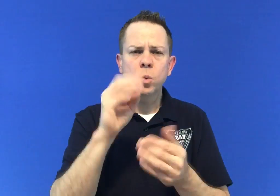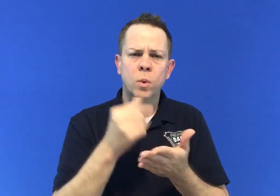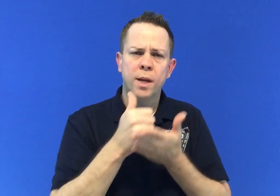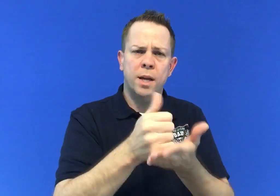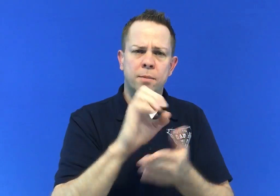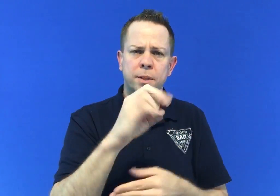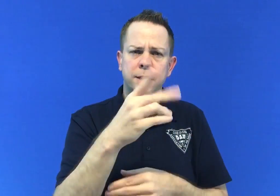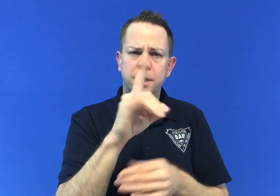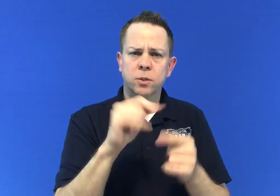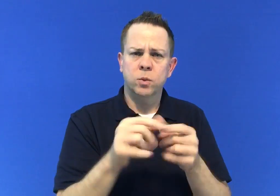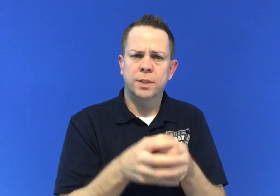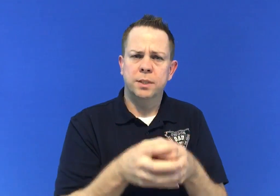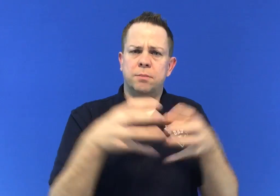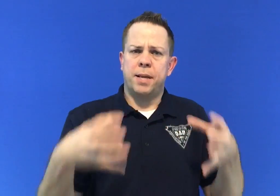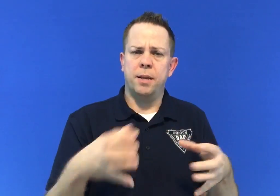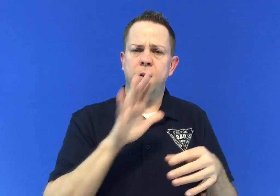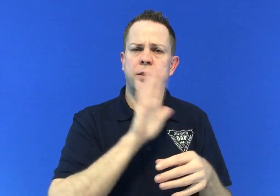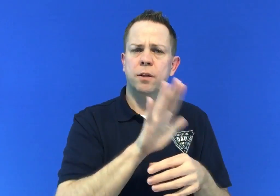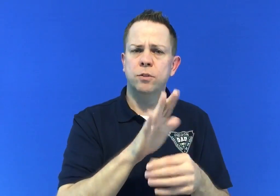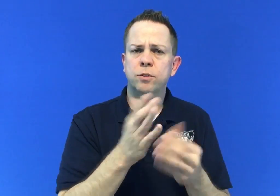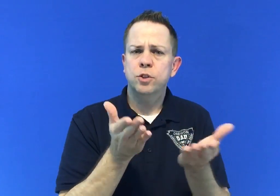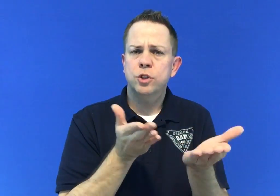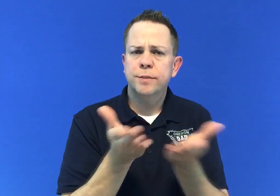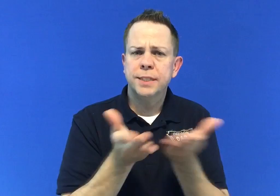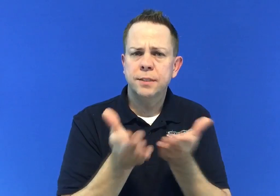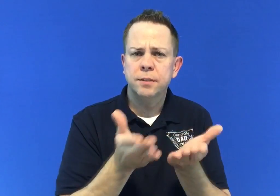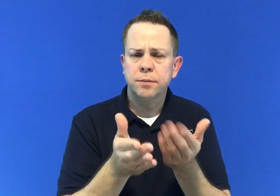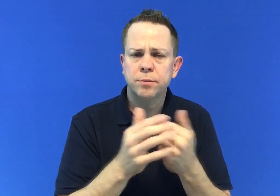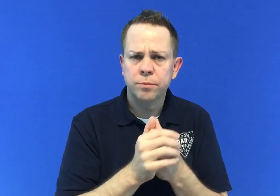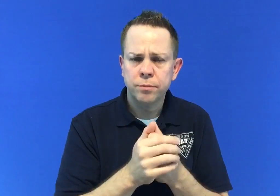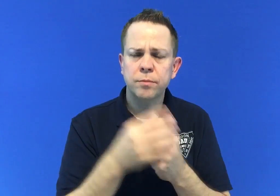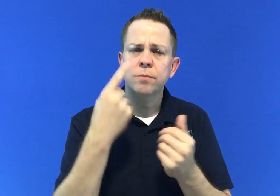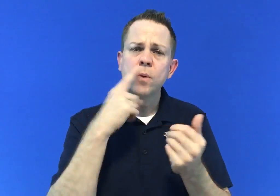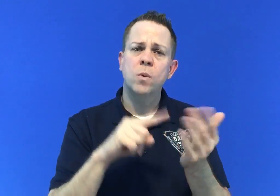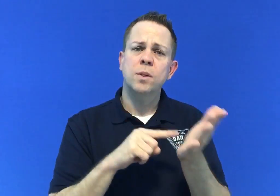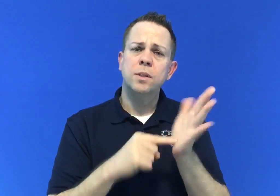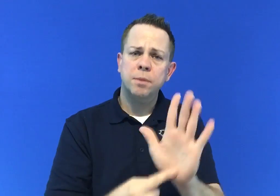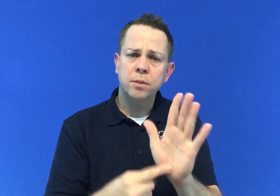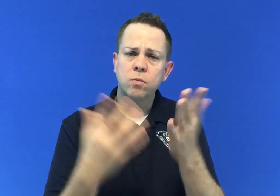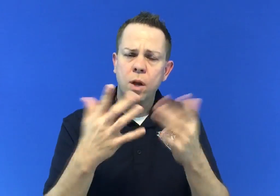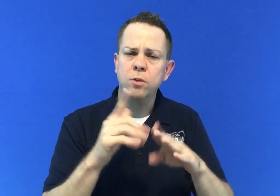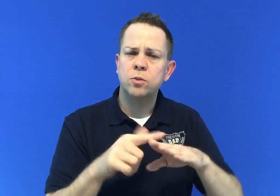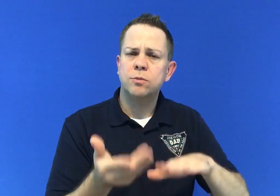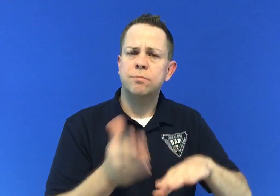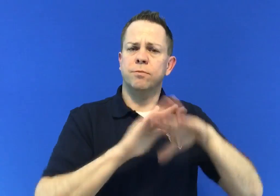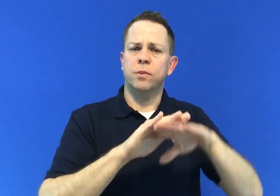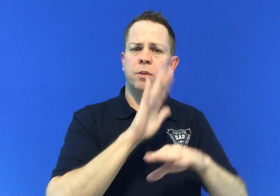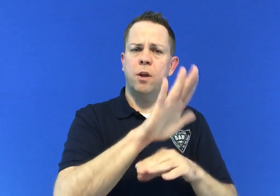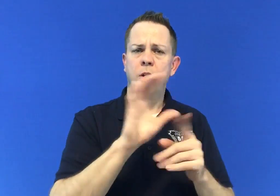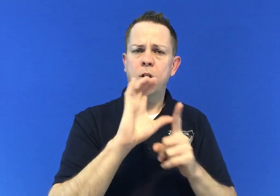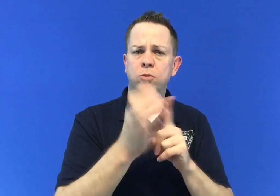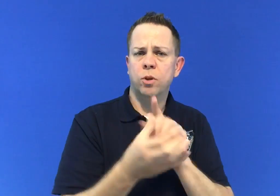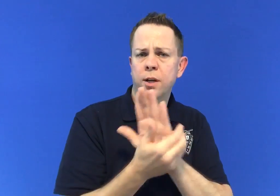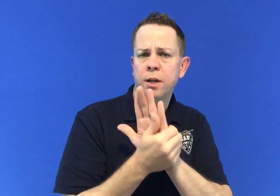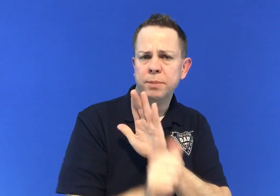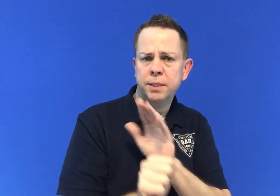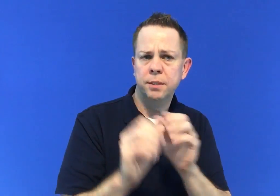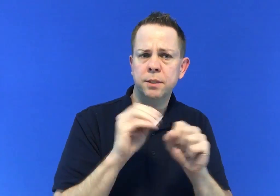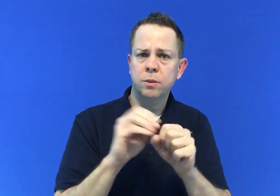This will help EHDI to expand their services. For example, they want to increase their cultural competency